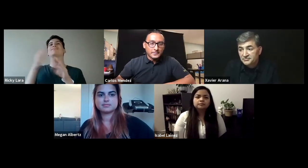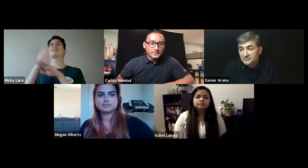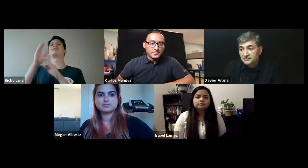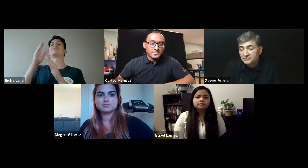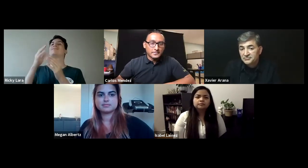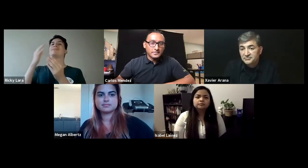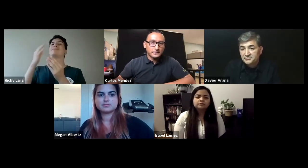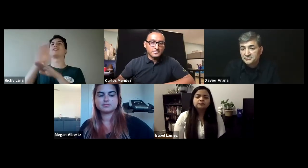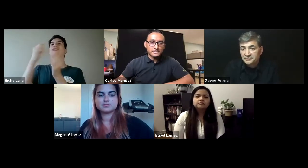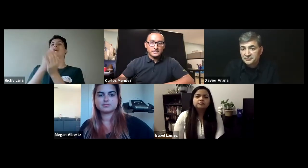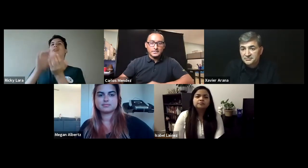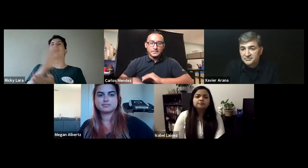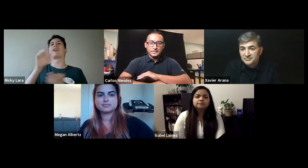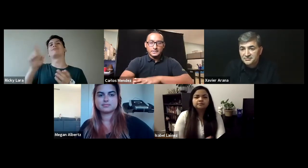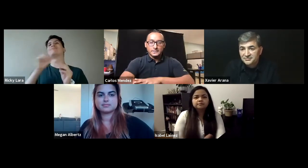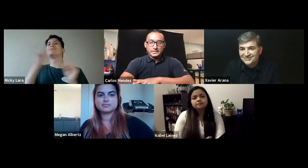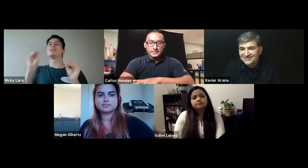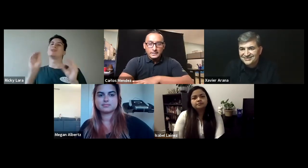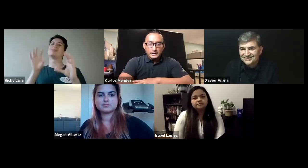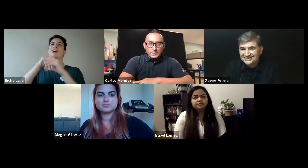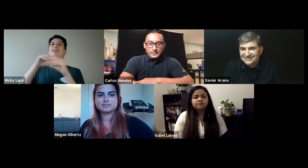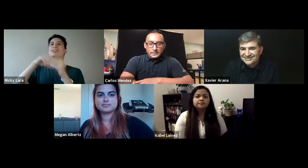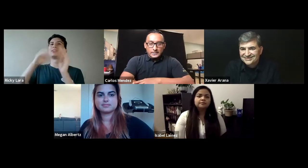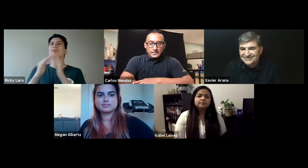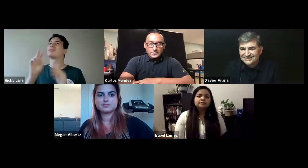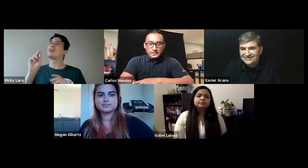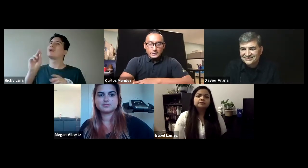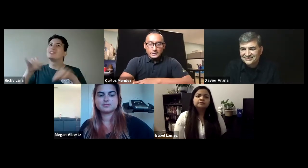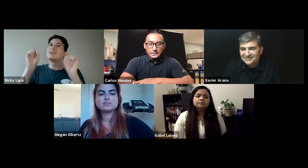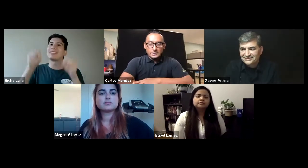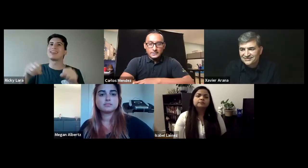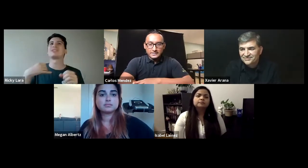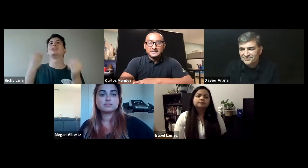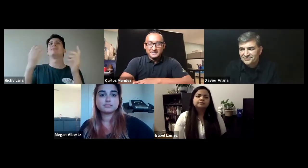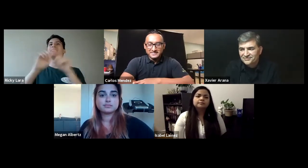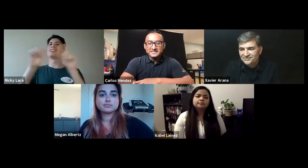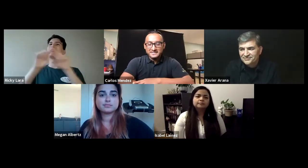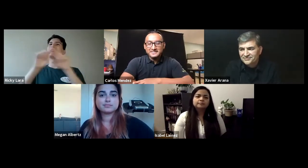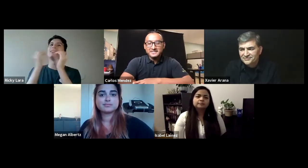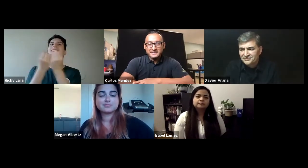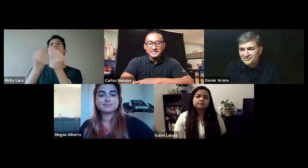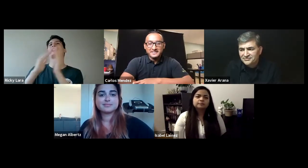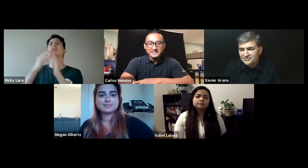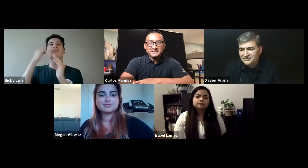Ricky: Wow. That's awesome. Yeah, so, you know, you think that, maybe when you're in college,